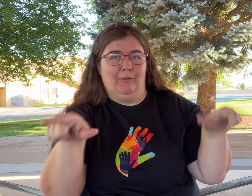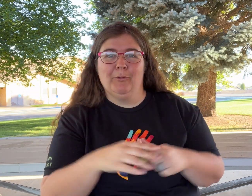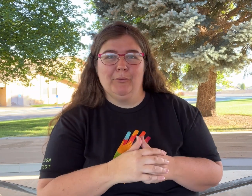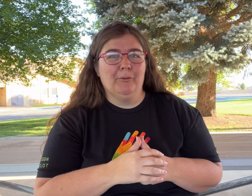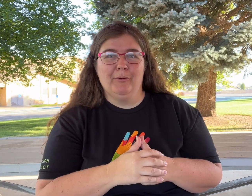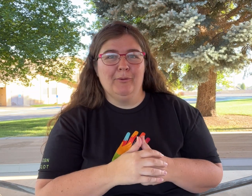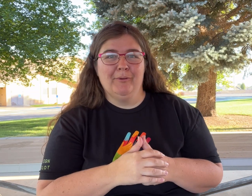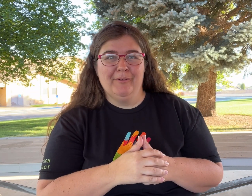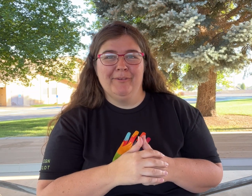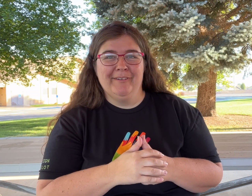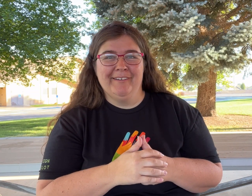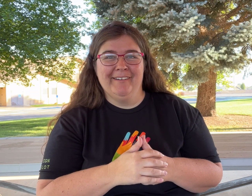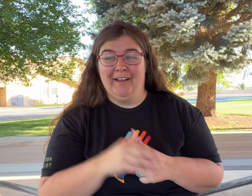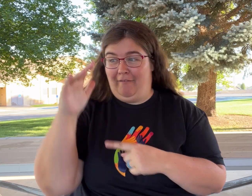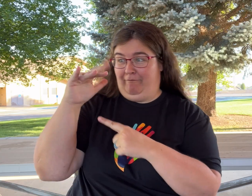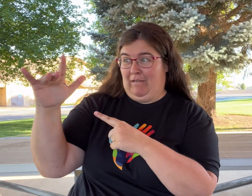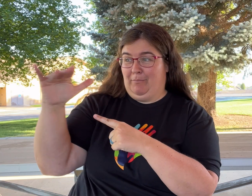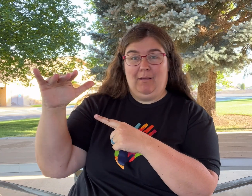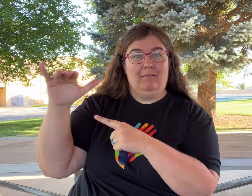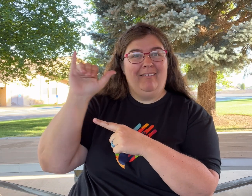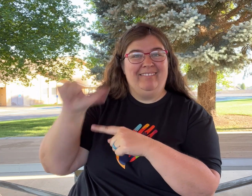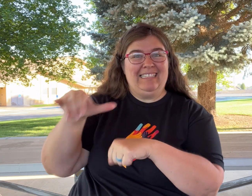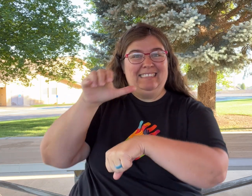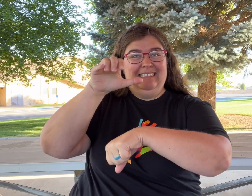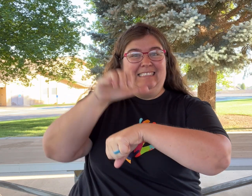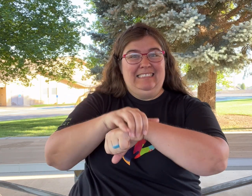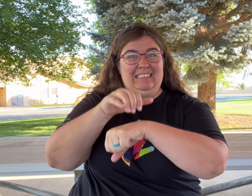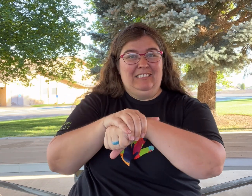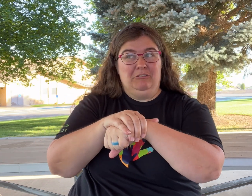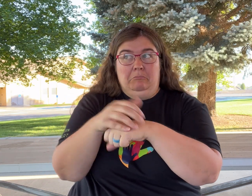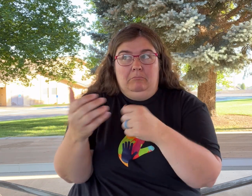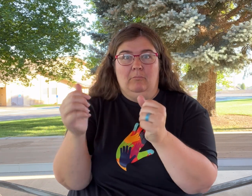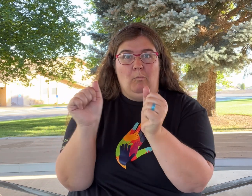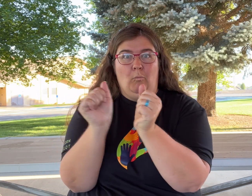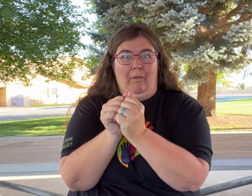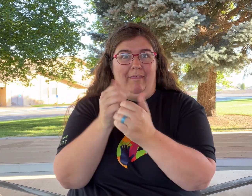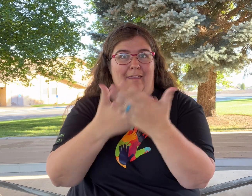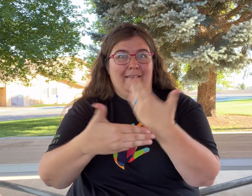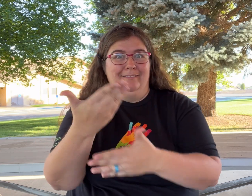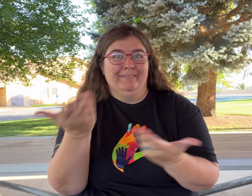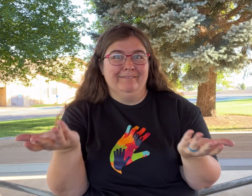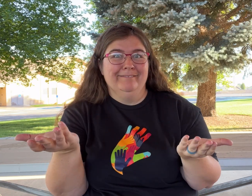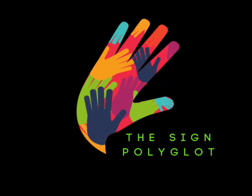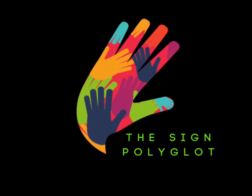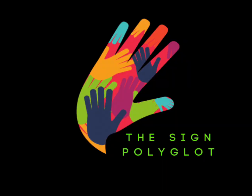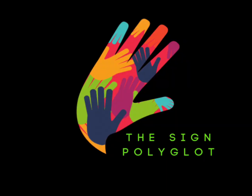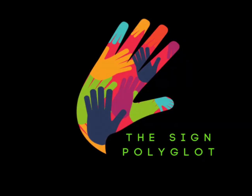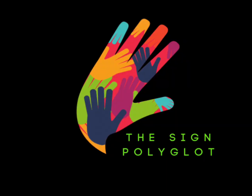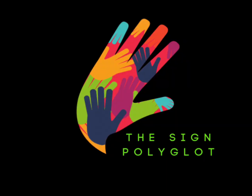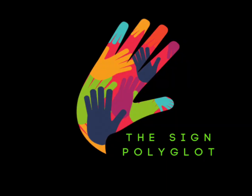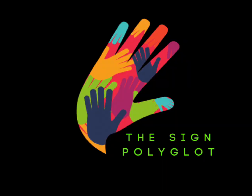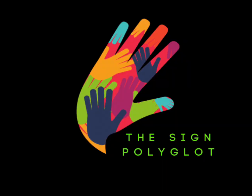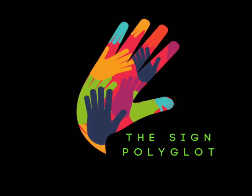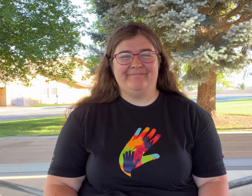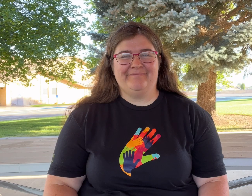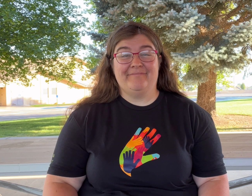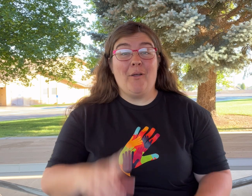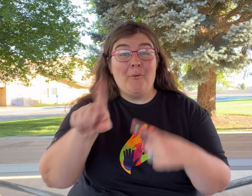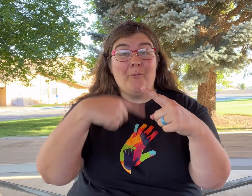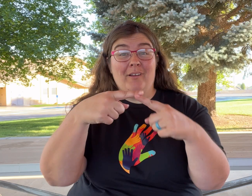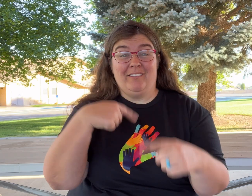sign language. Fingerspelling is really English with your hands.